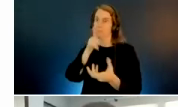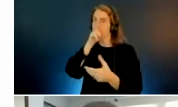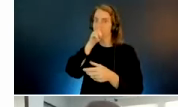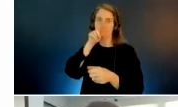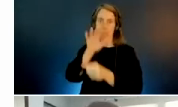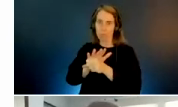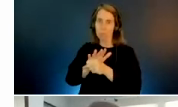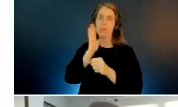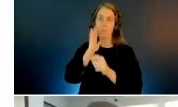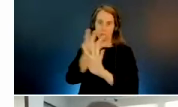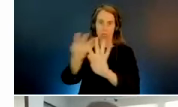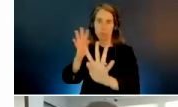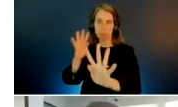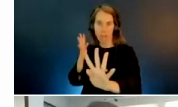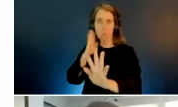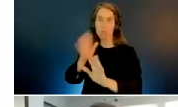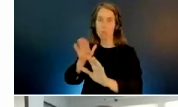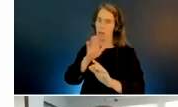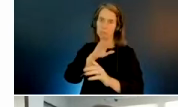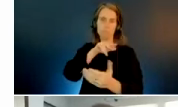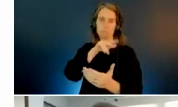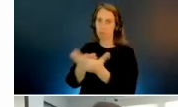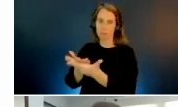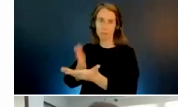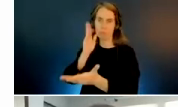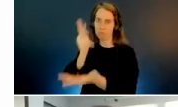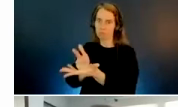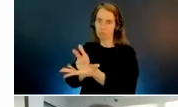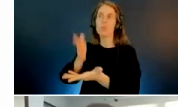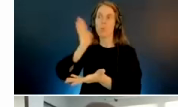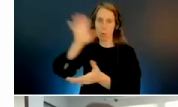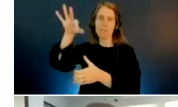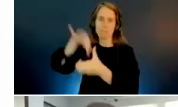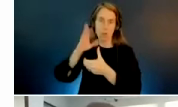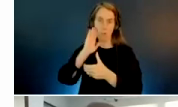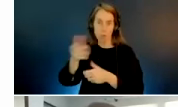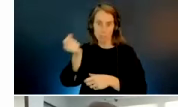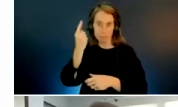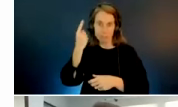who is physically in the precinct a piece of paper indicating that the next voter is a curbside voter